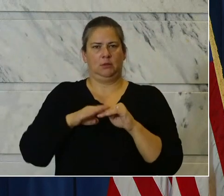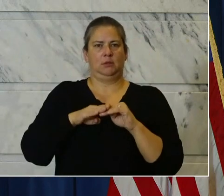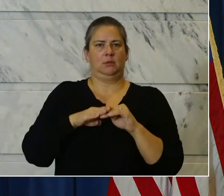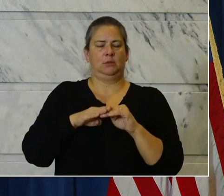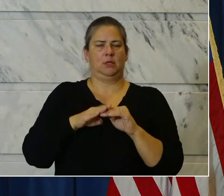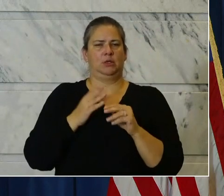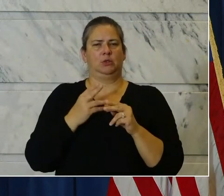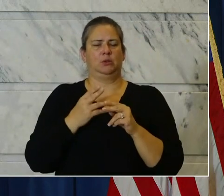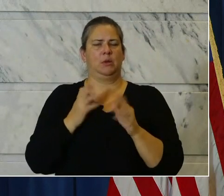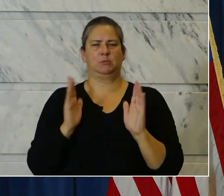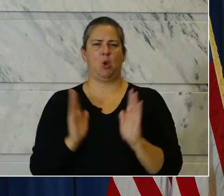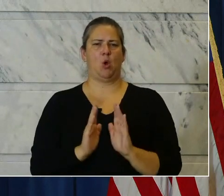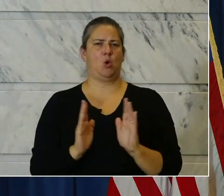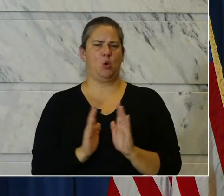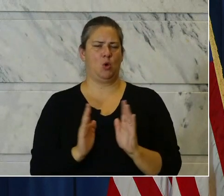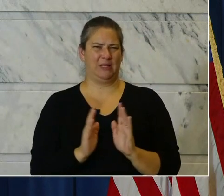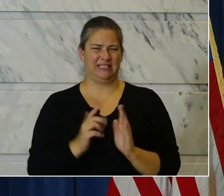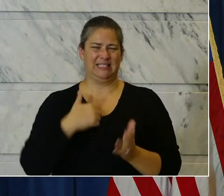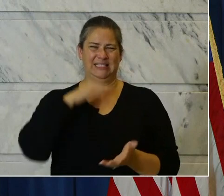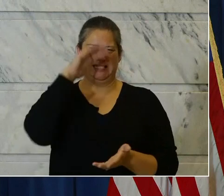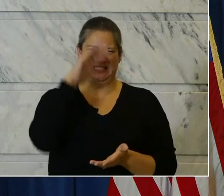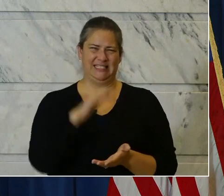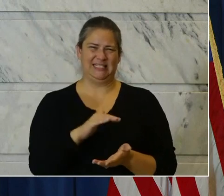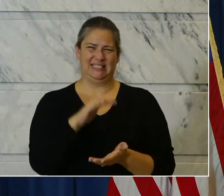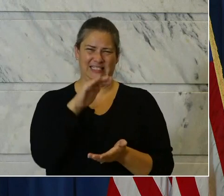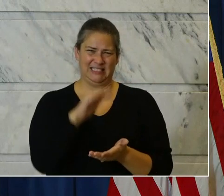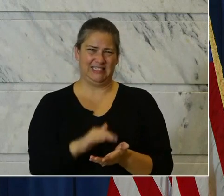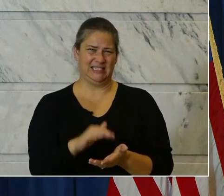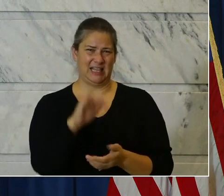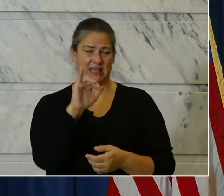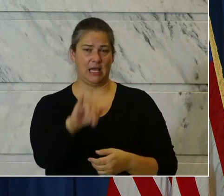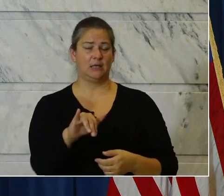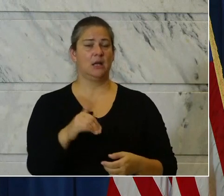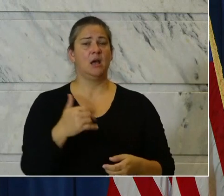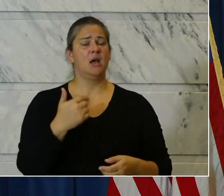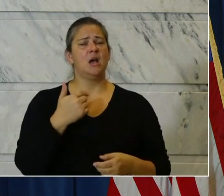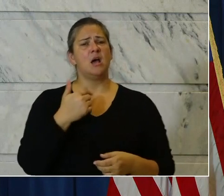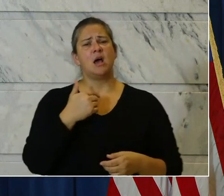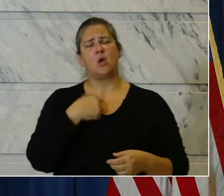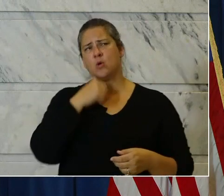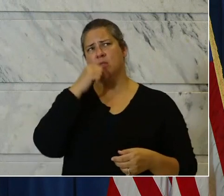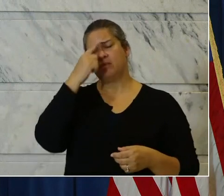MORE CASES BUT WHAT WE GOT TO DO IS TRY REDUCE THE OF NEW CASES AS MY AS WE- RIGHT NOW I